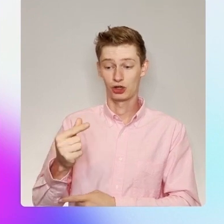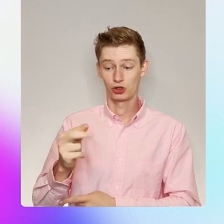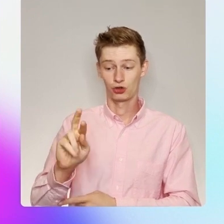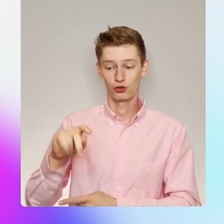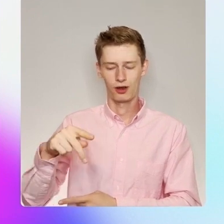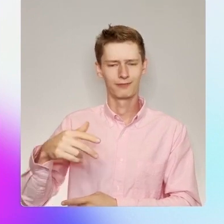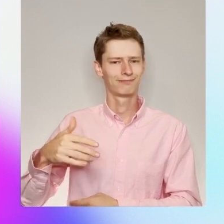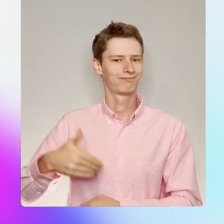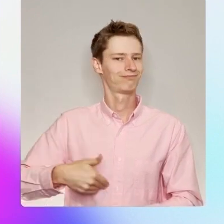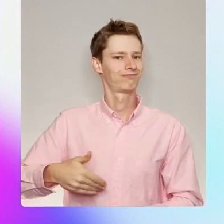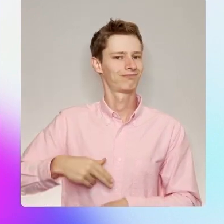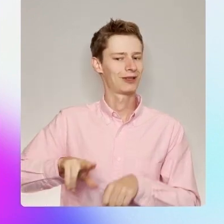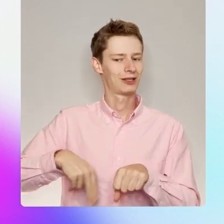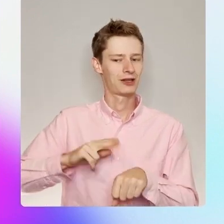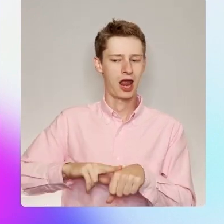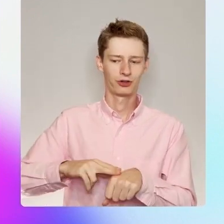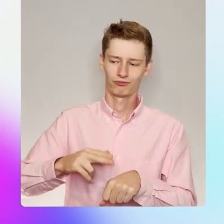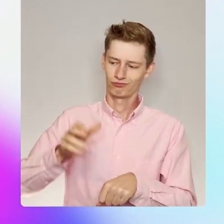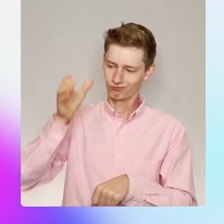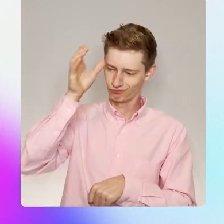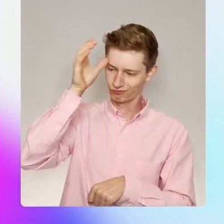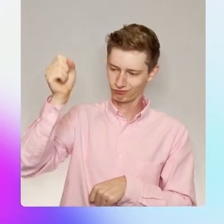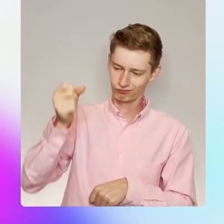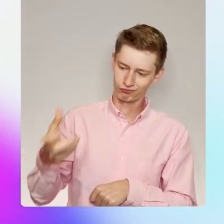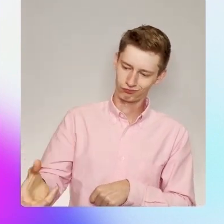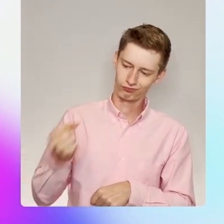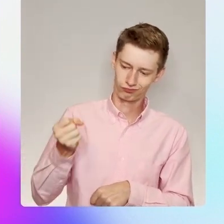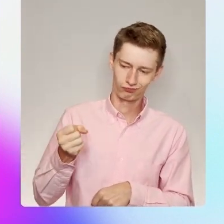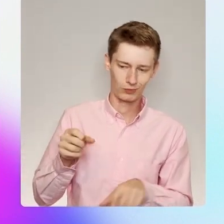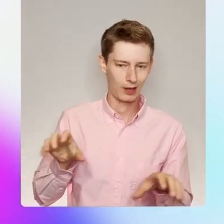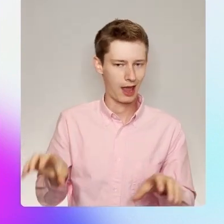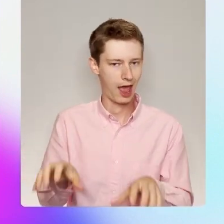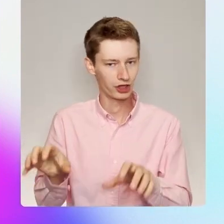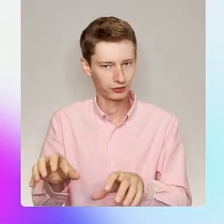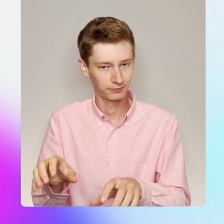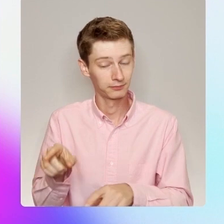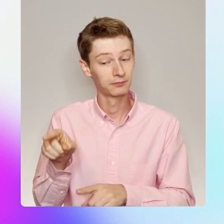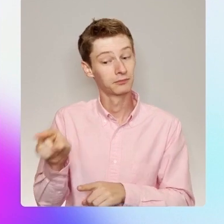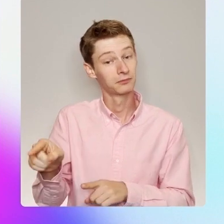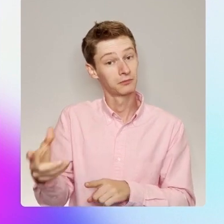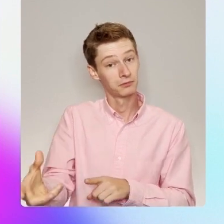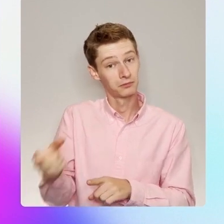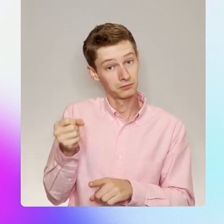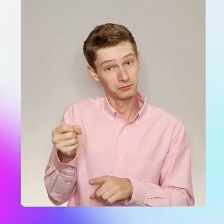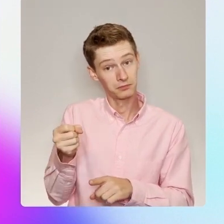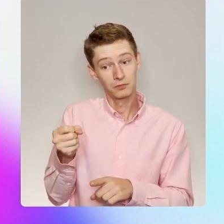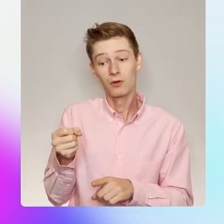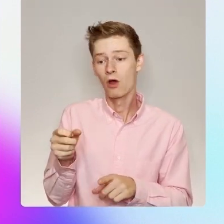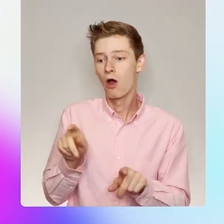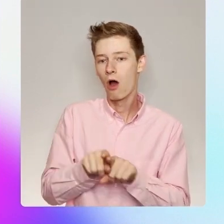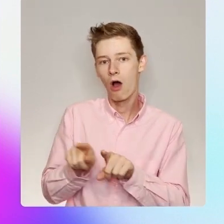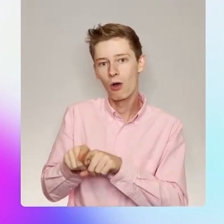and intuitive pinch interaction in VR. In addition, Precision Grip also enables a secondary interaction